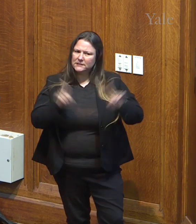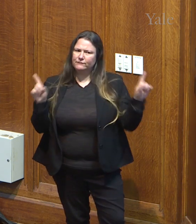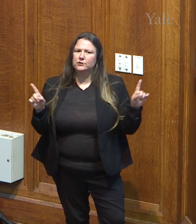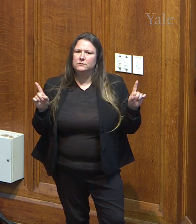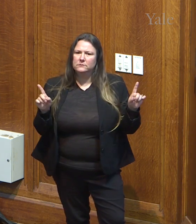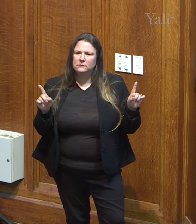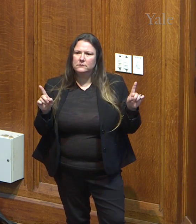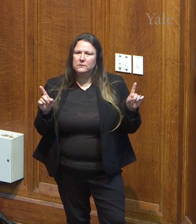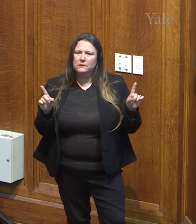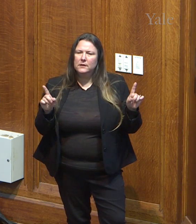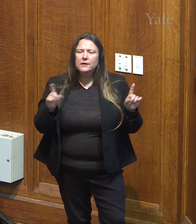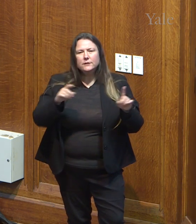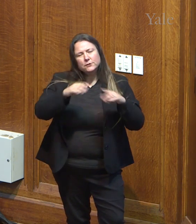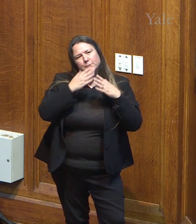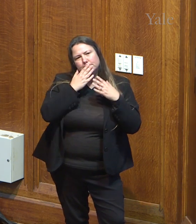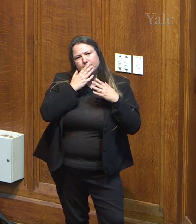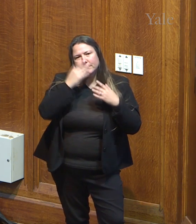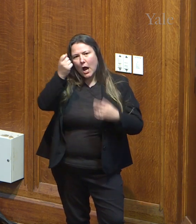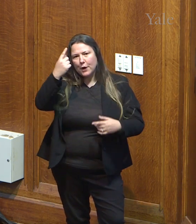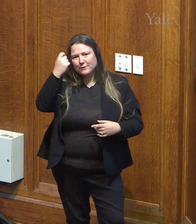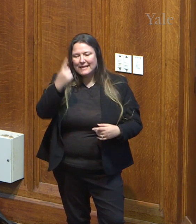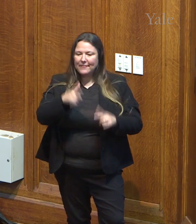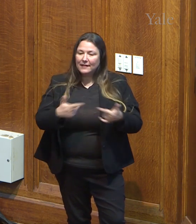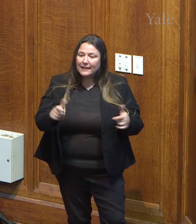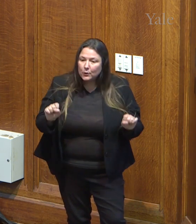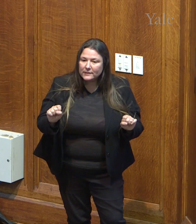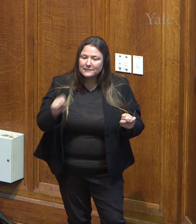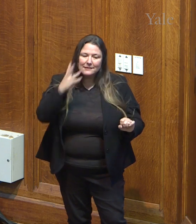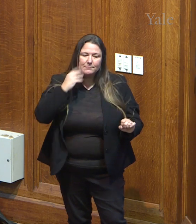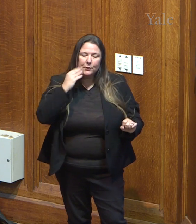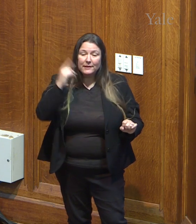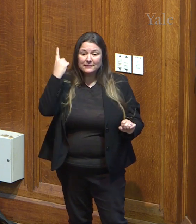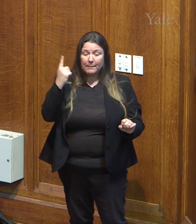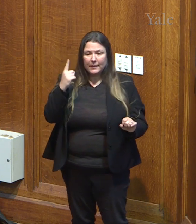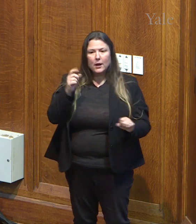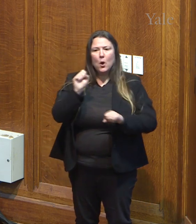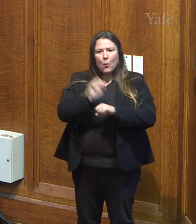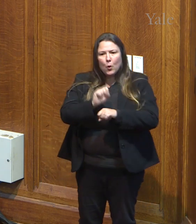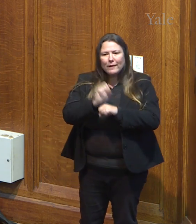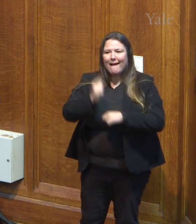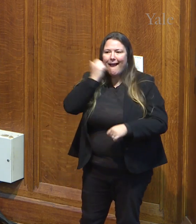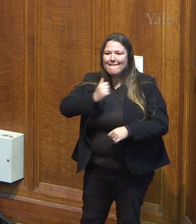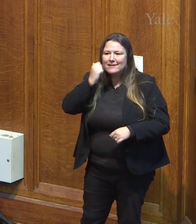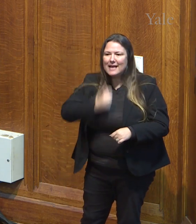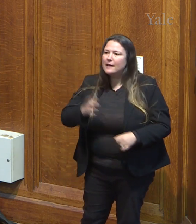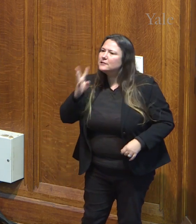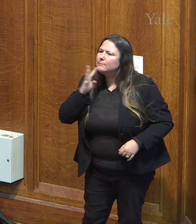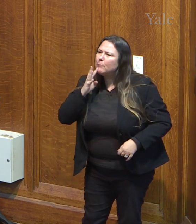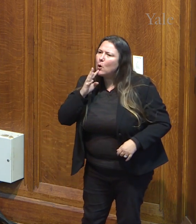the linguistic experience of someone functioning in a spoken language who has actually very limited access